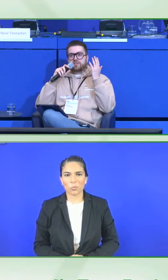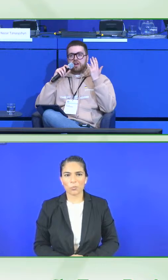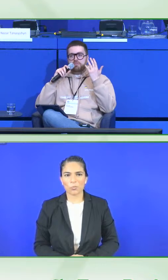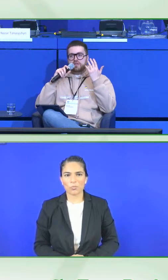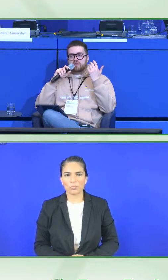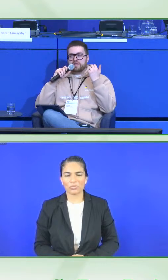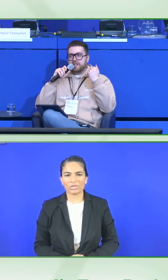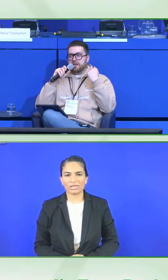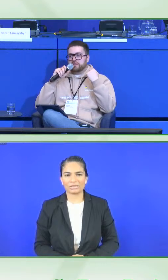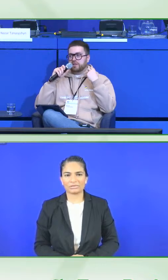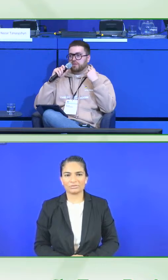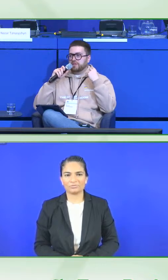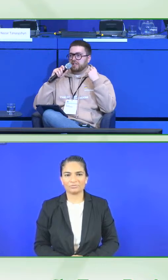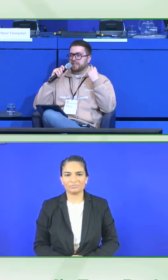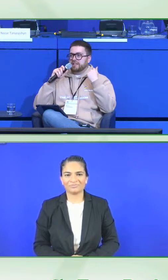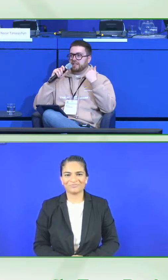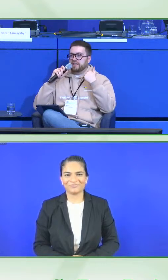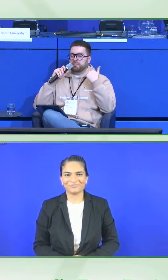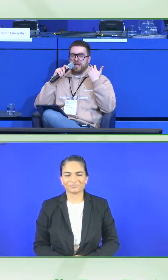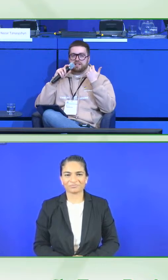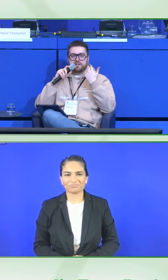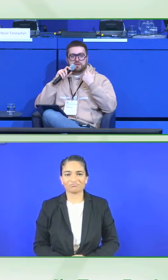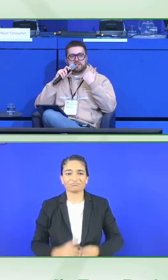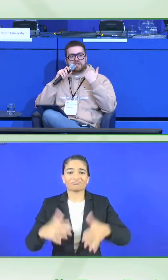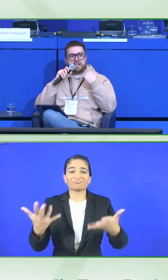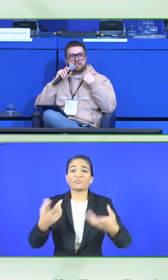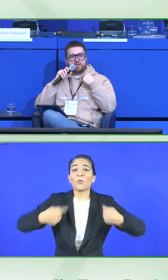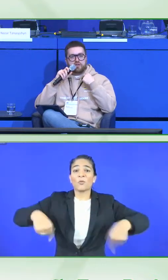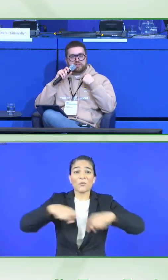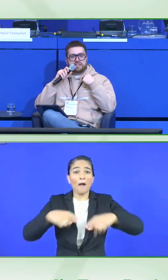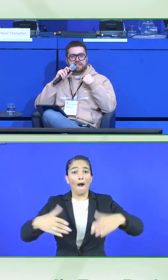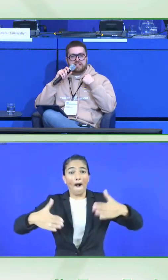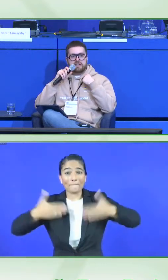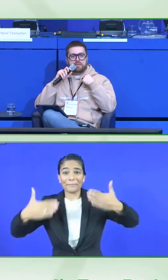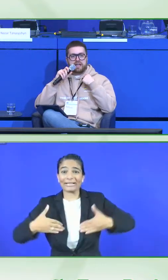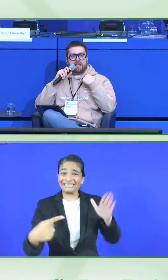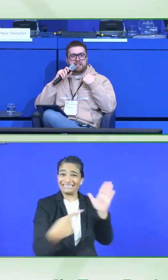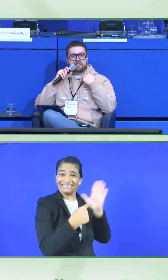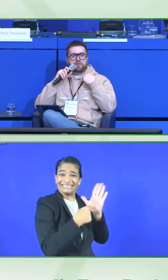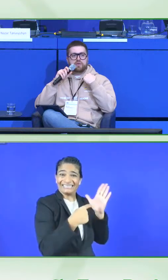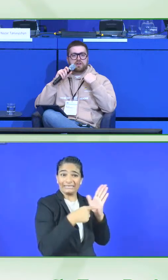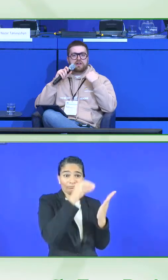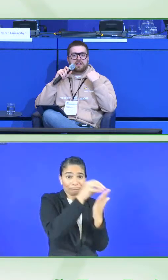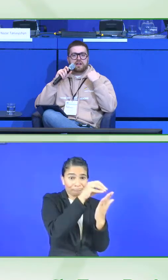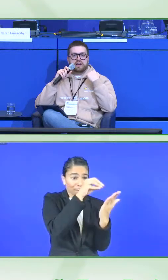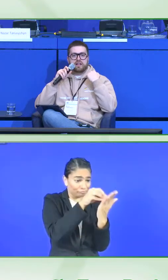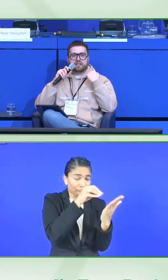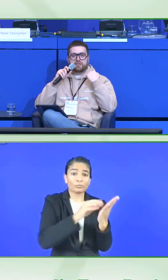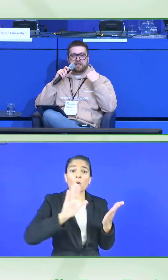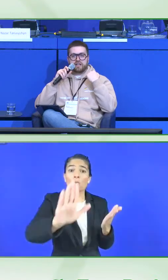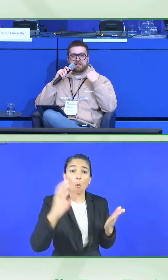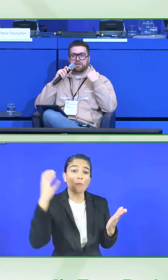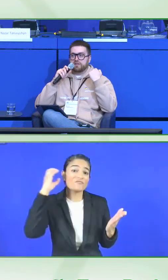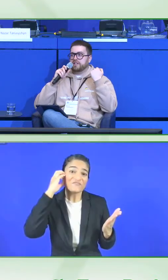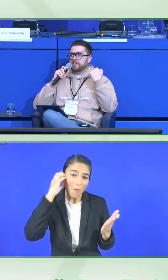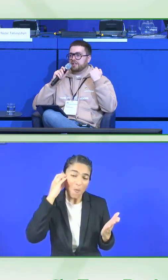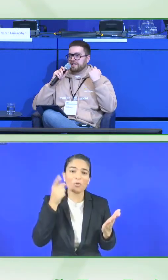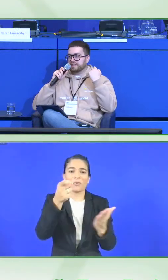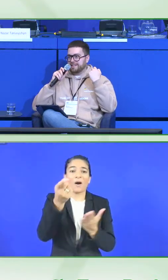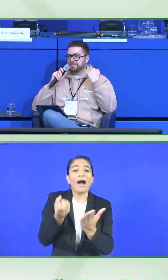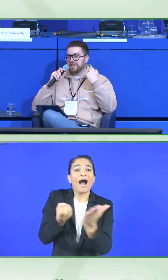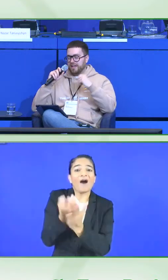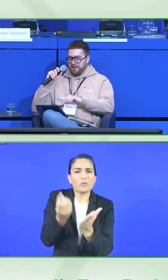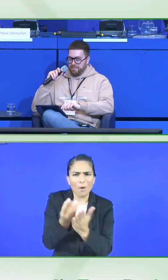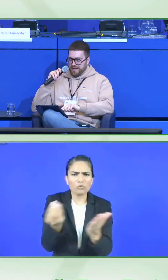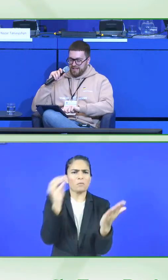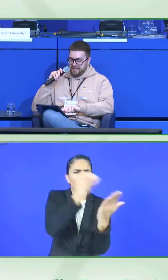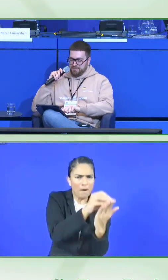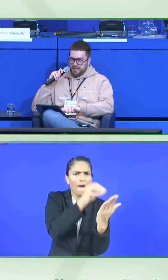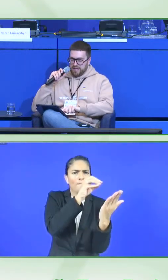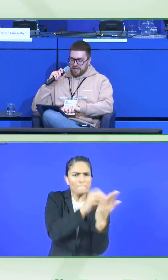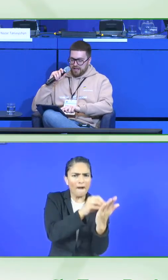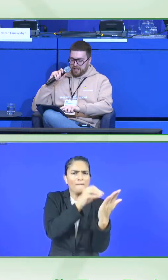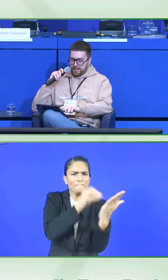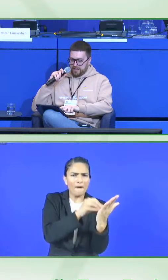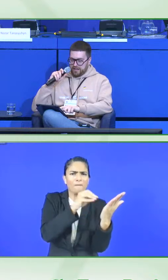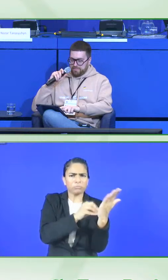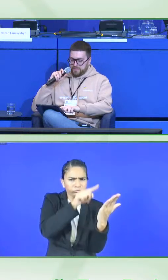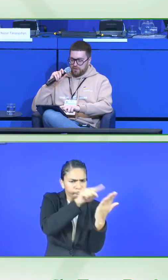That is a list of all of the persons that ever has benefited, or had social support